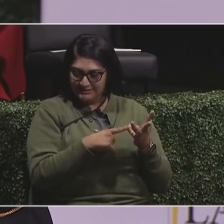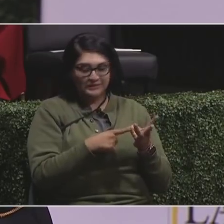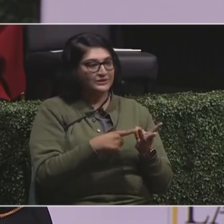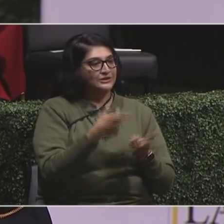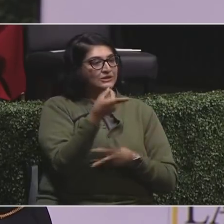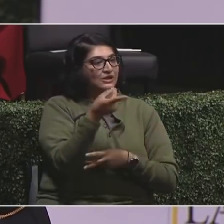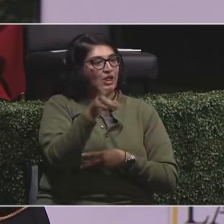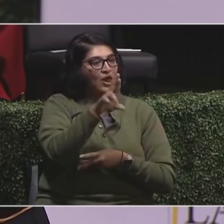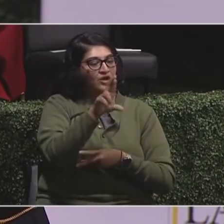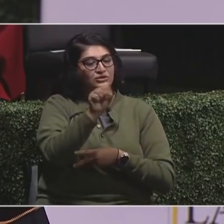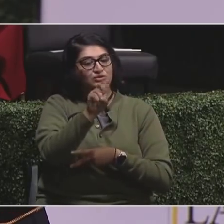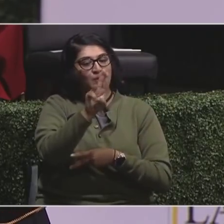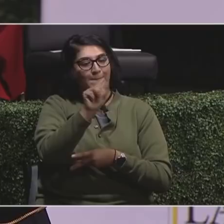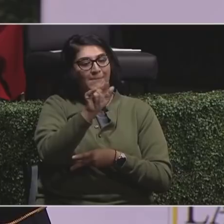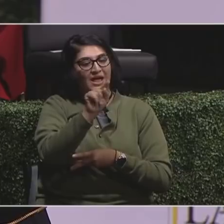DURRANCE, THE CREATOR OF THE BRATZ